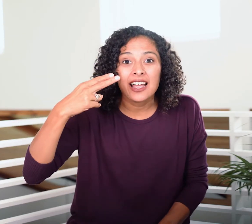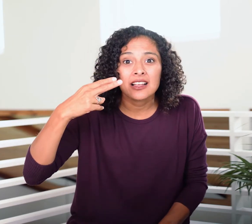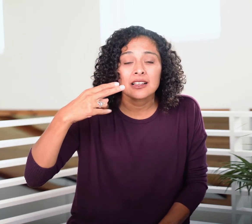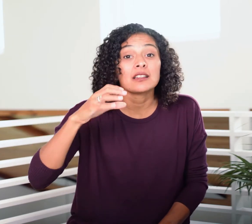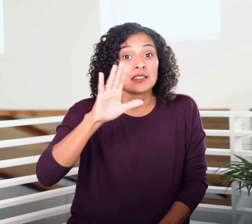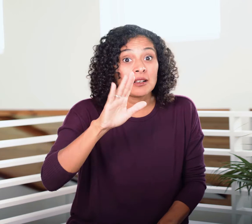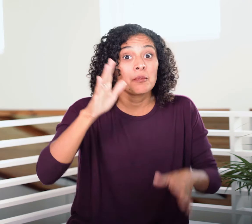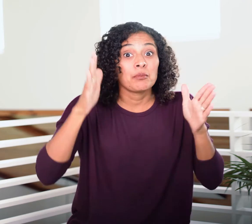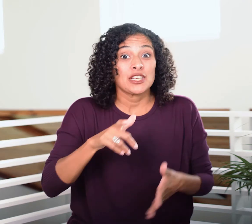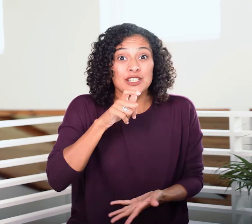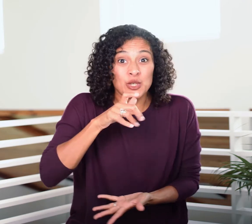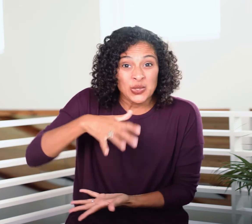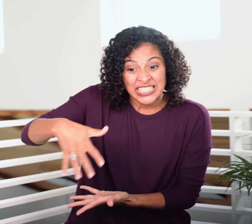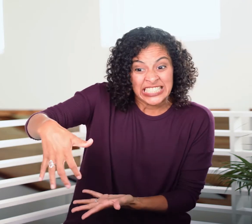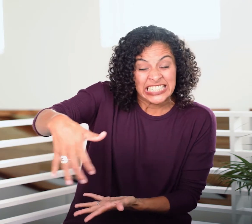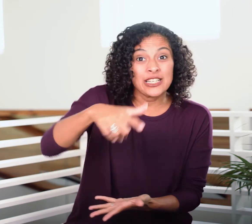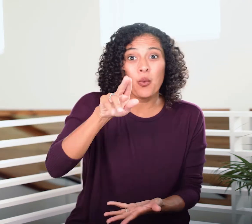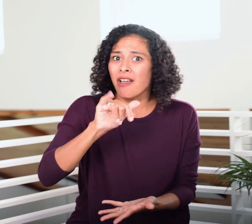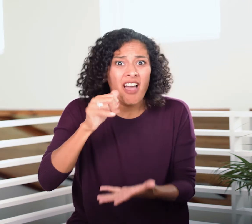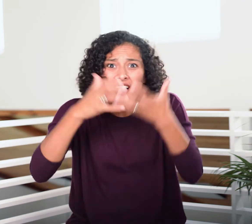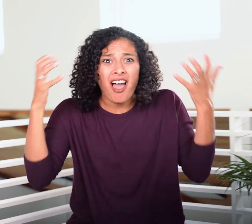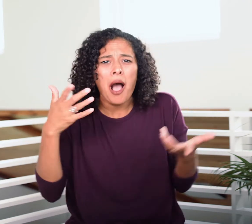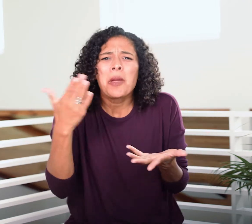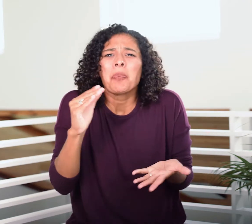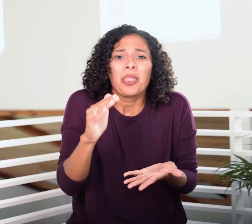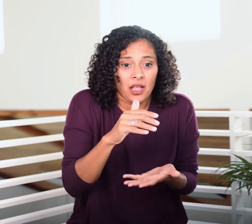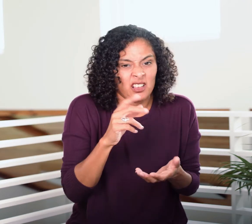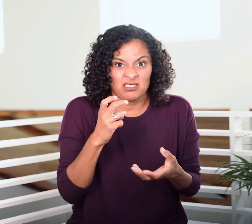Those who gather the least amounts of quail